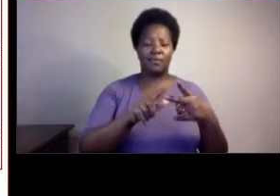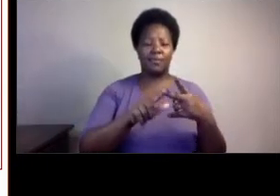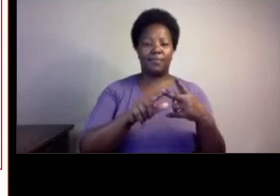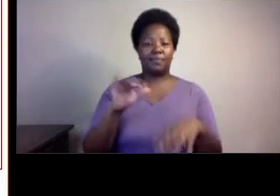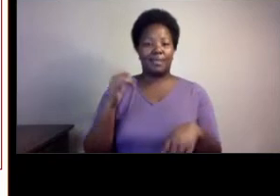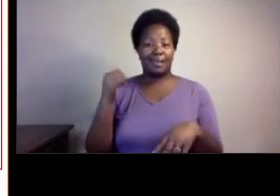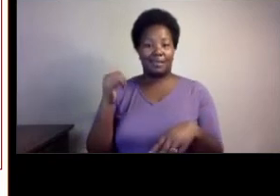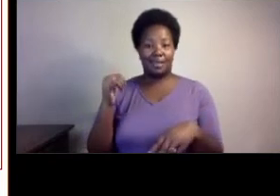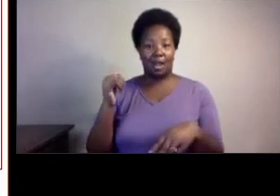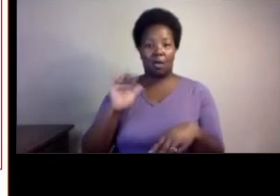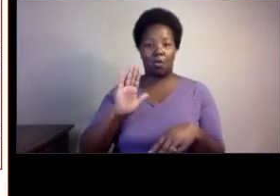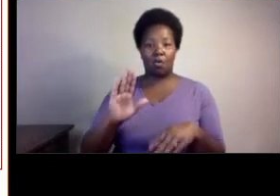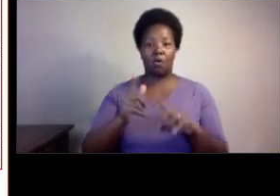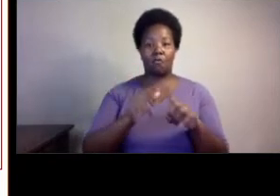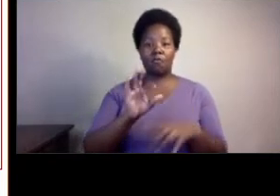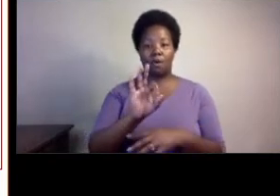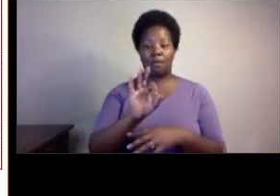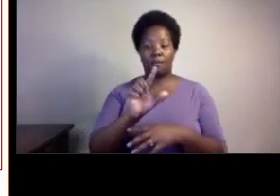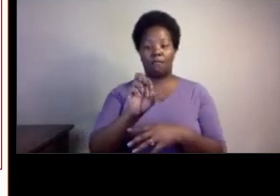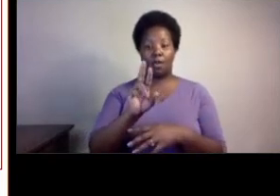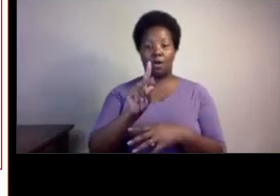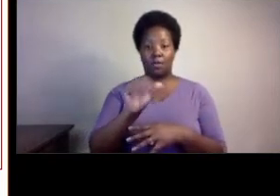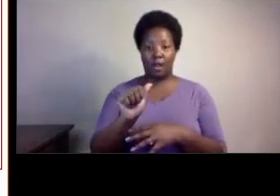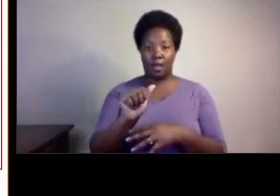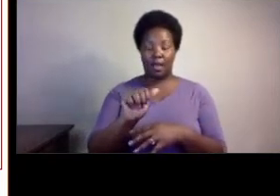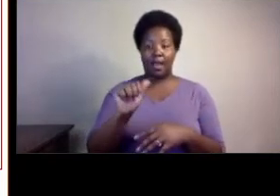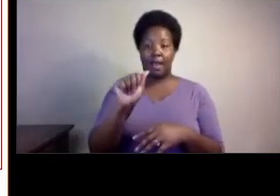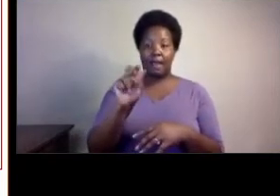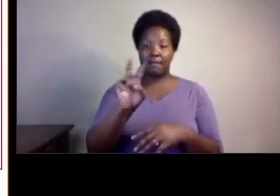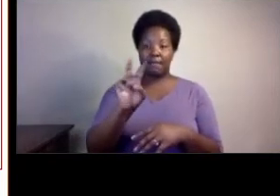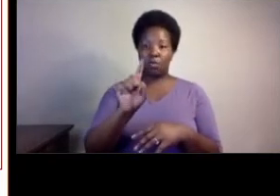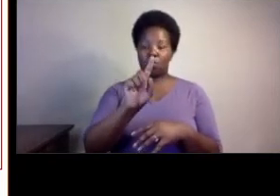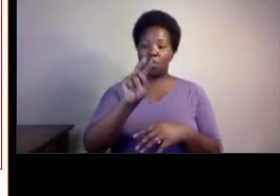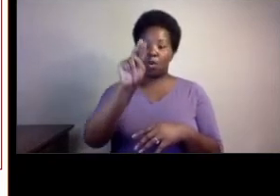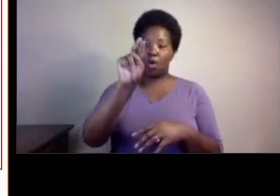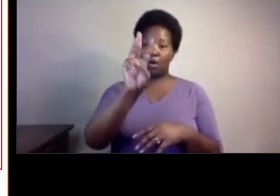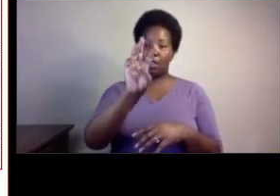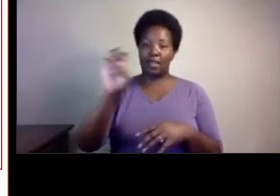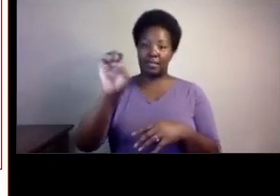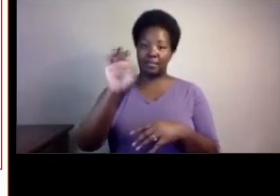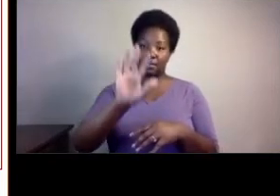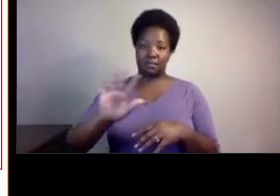from florida avenue to 4th street northeast will be used as a kind of transition area for the